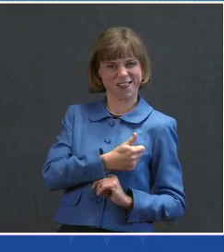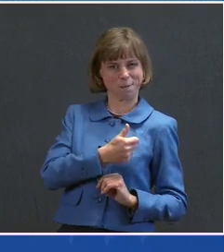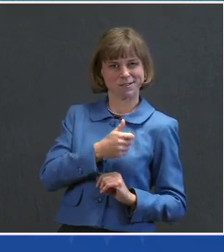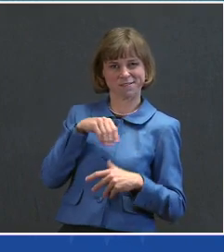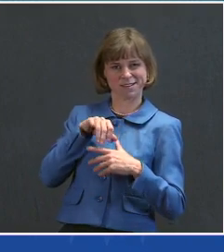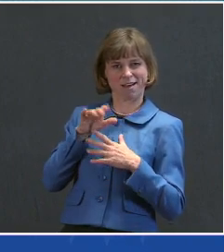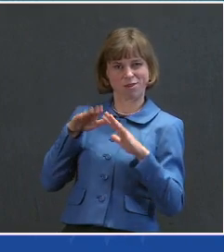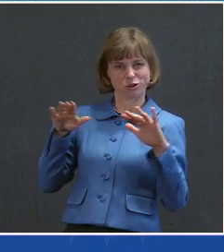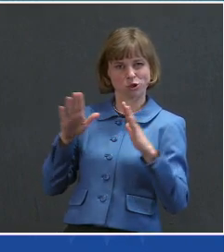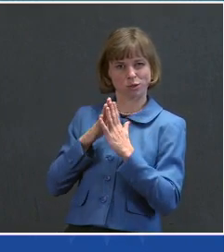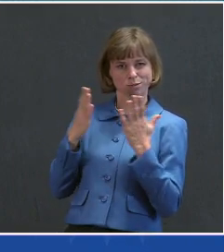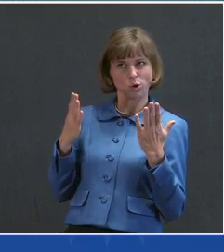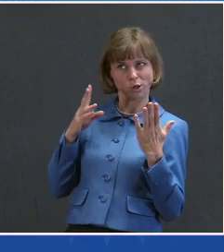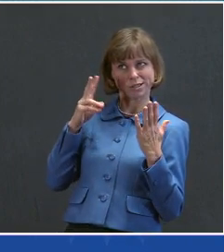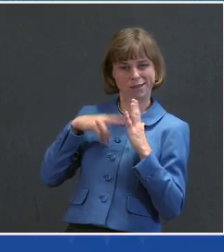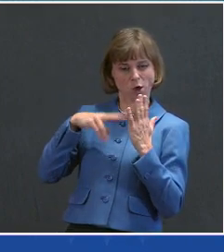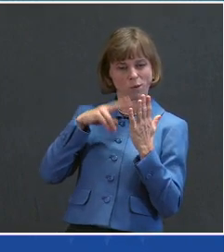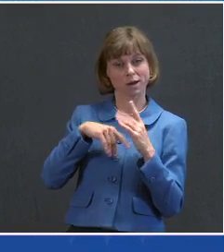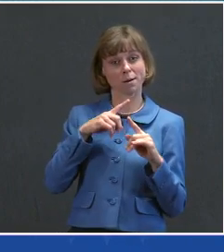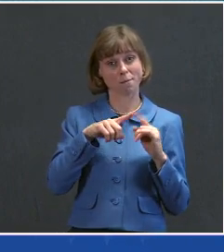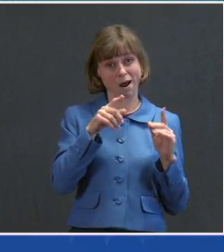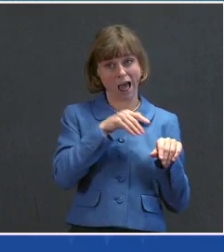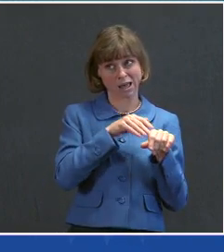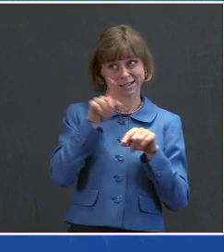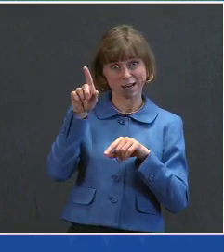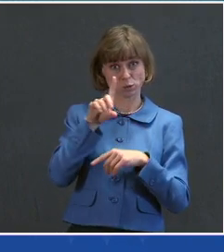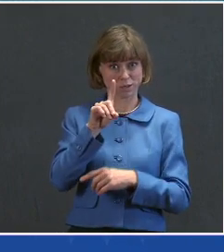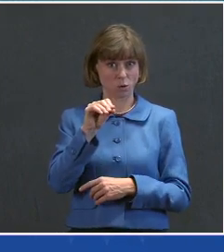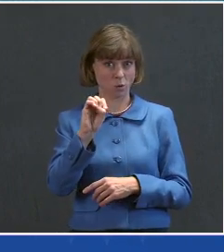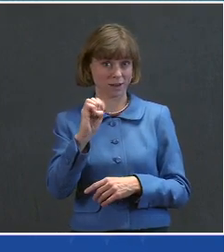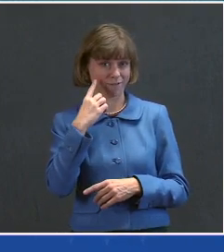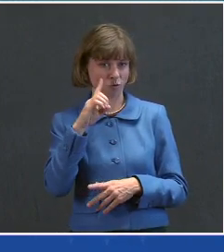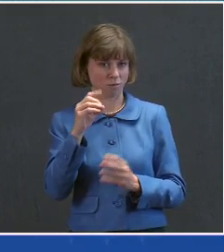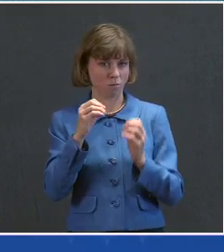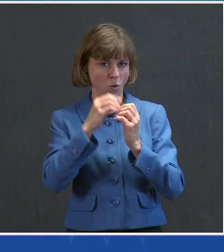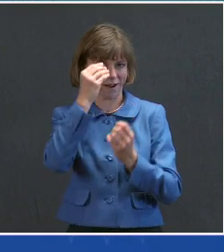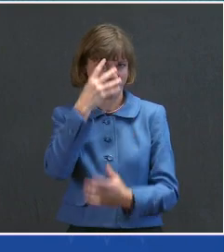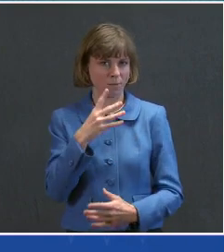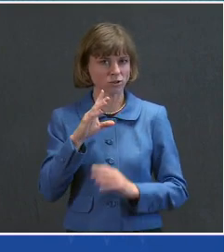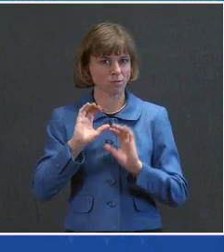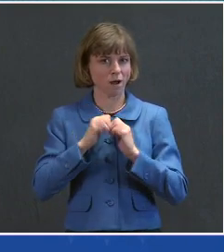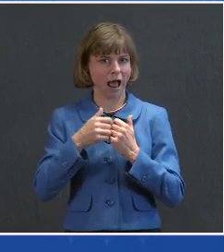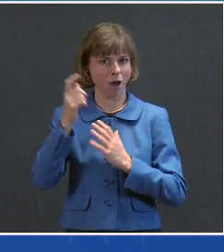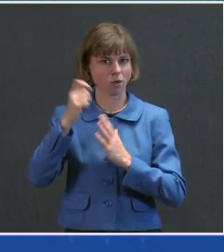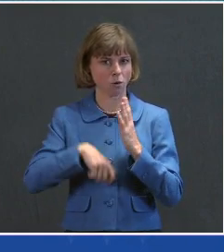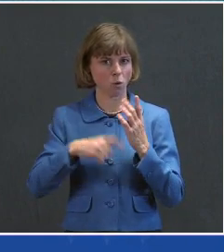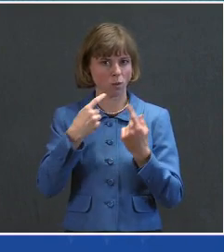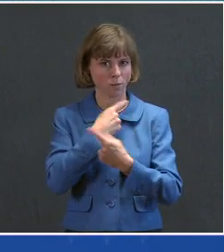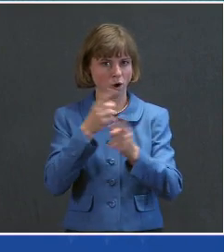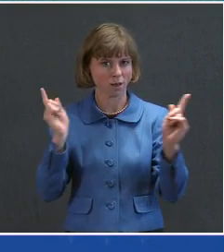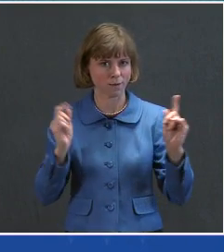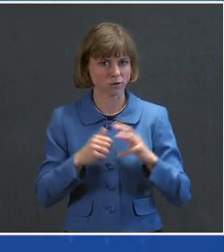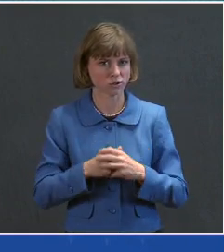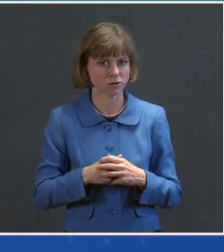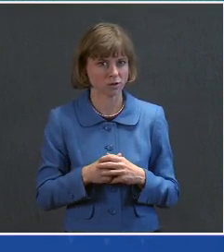But I would point you to the Department of Education for any more details on the writing of the proclamation. Go ahead. The Press: Did the President have any reaction